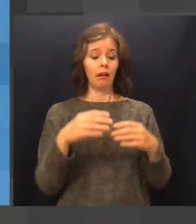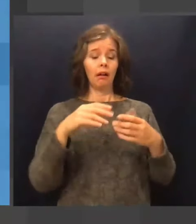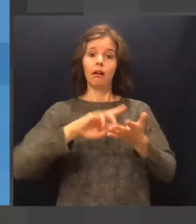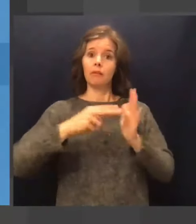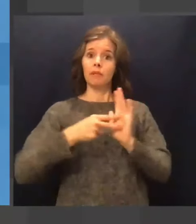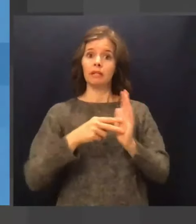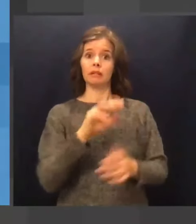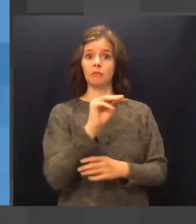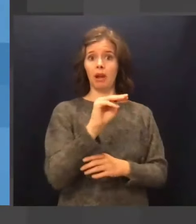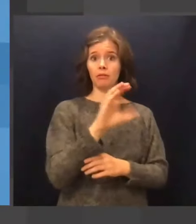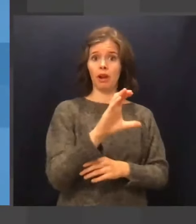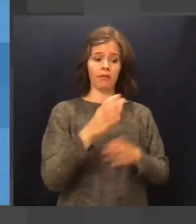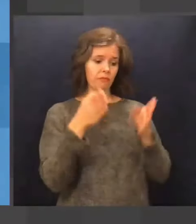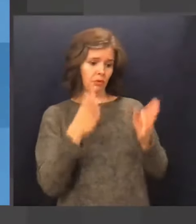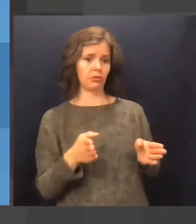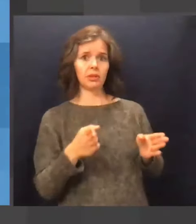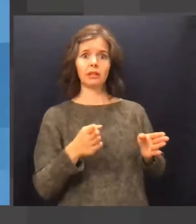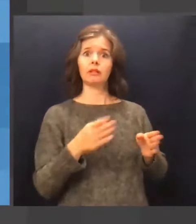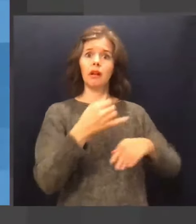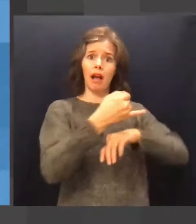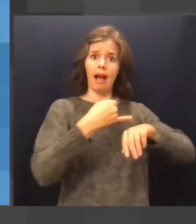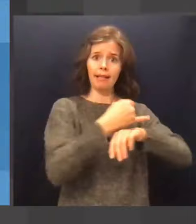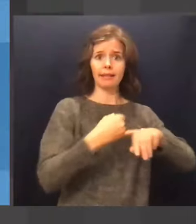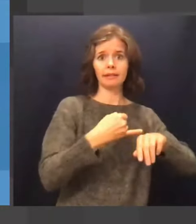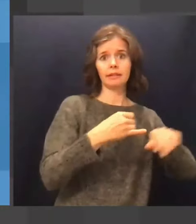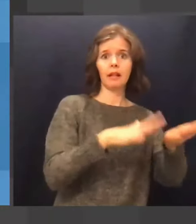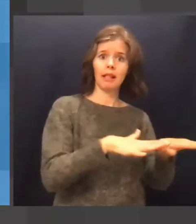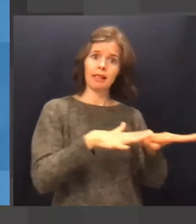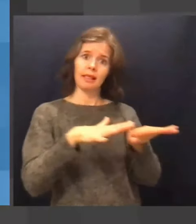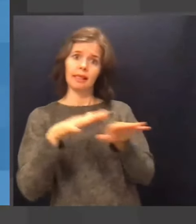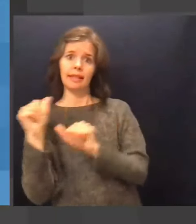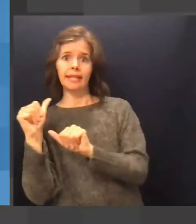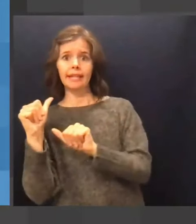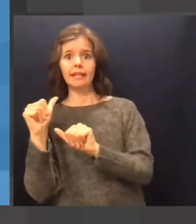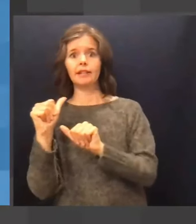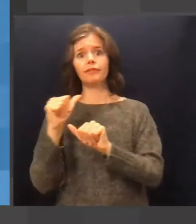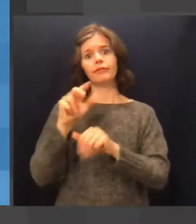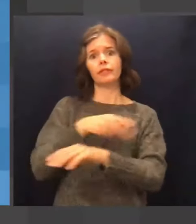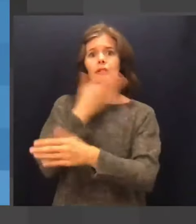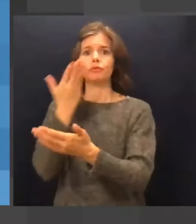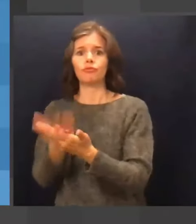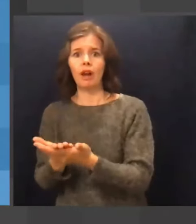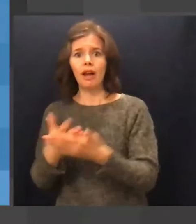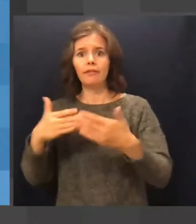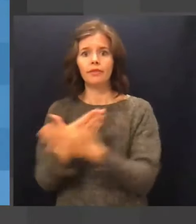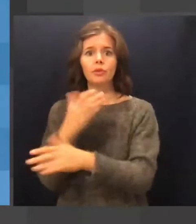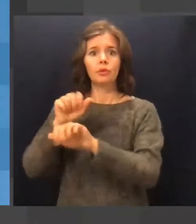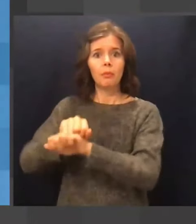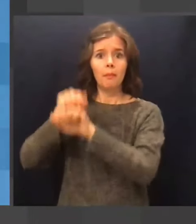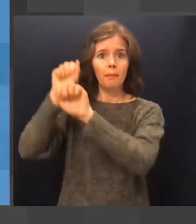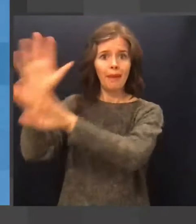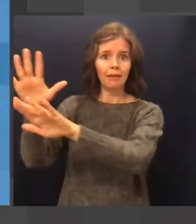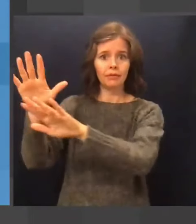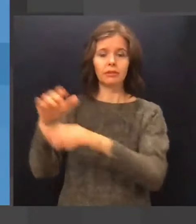AND PADDLES TO A STRANGE SNOW-COVERED WORLD AND DISCOVERS ANOTHER CASTAWAY AND TOGETHER